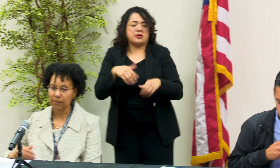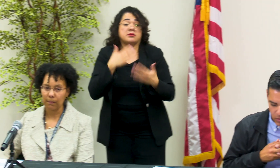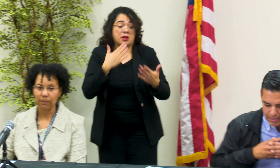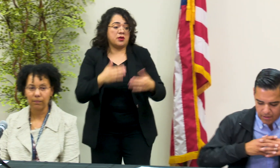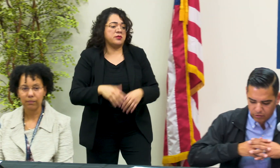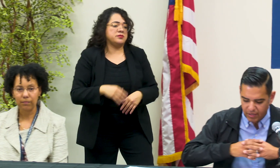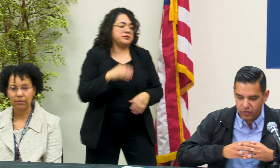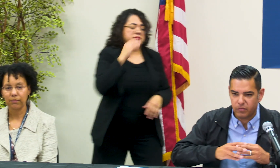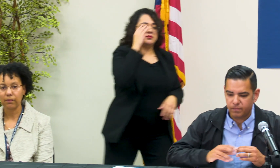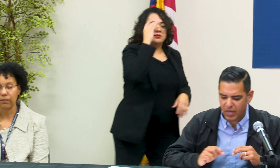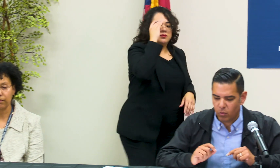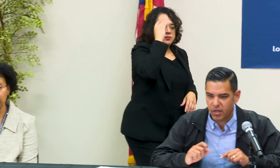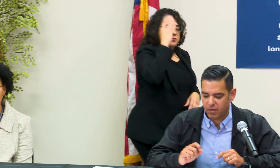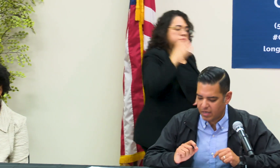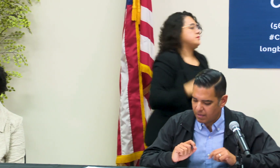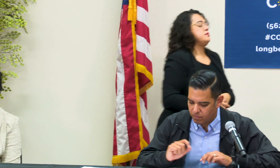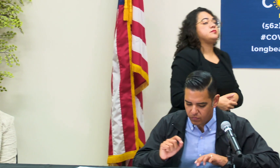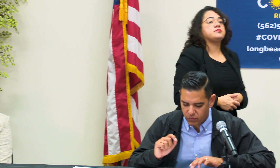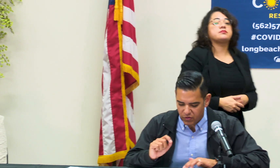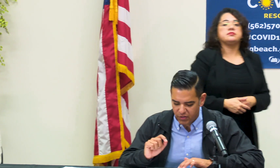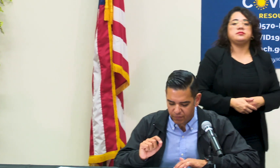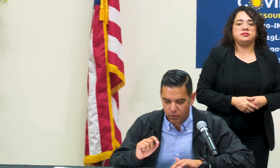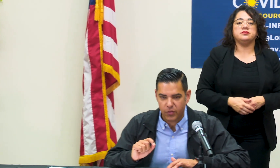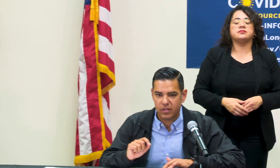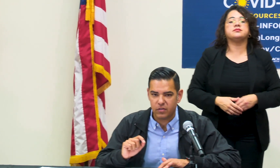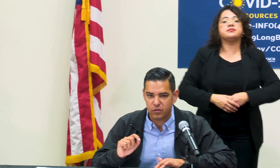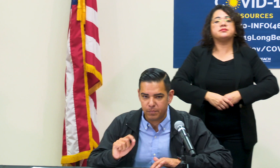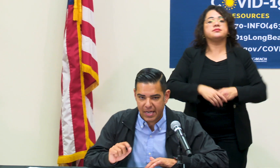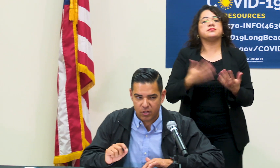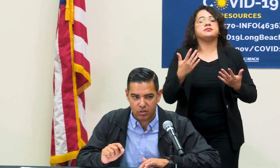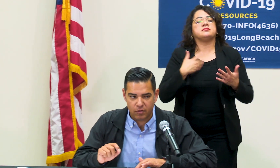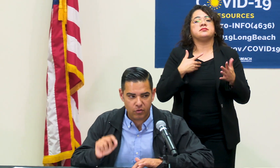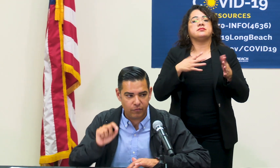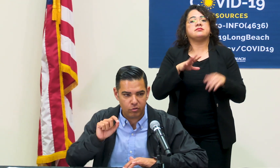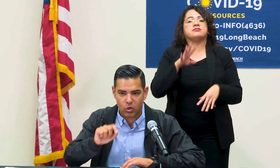Thank you Dr. Davis. I want to just say a few things in Spanish and if there's a